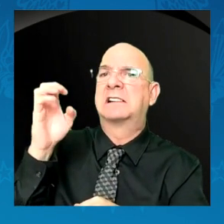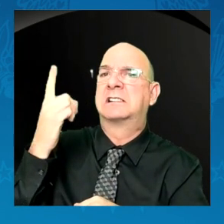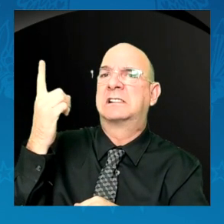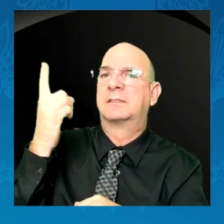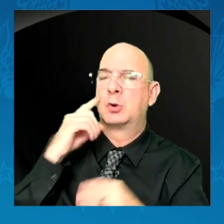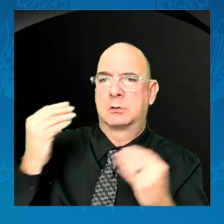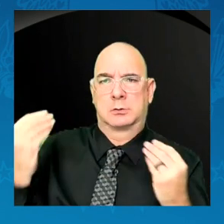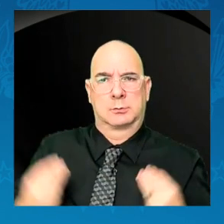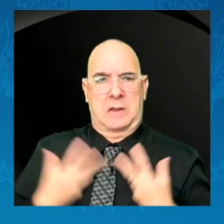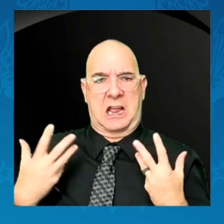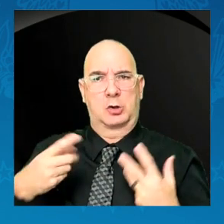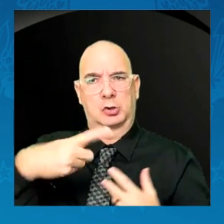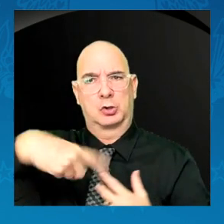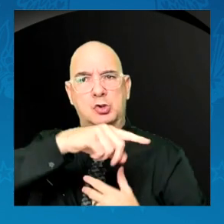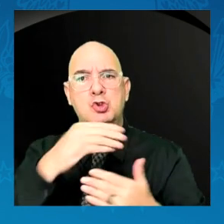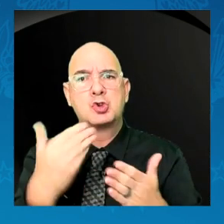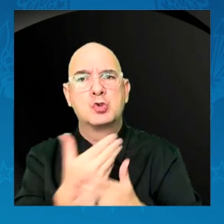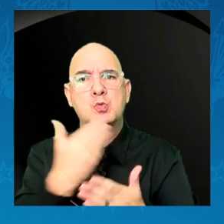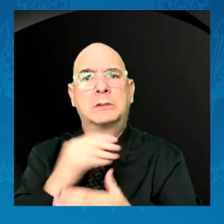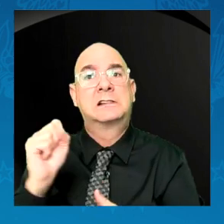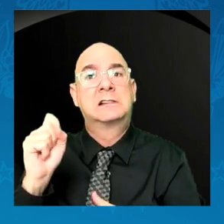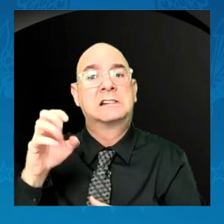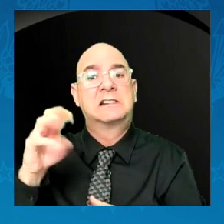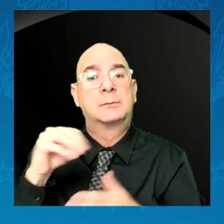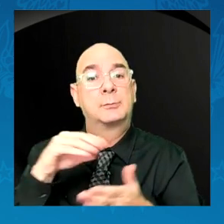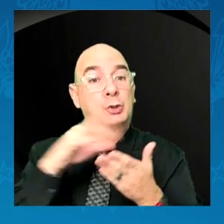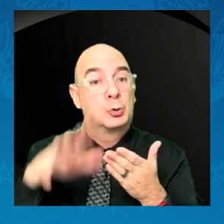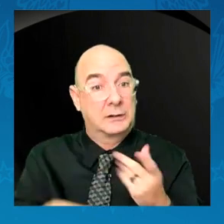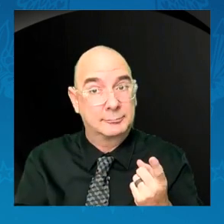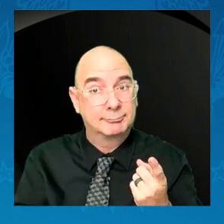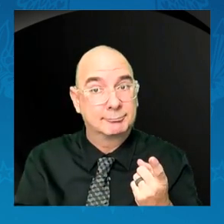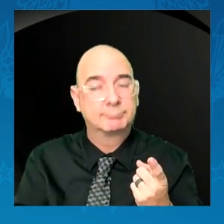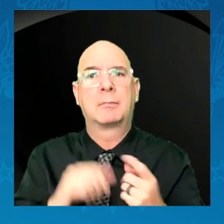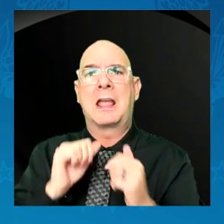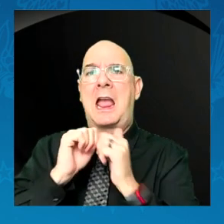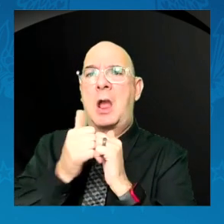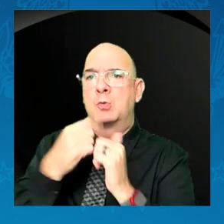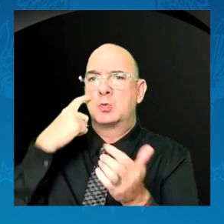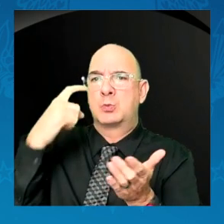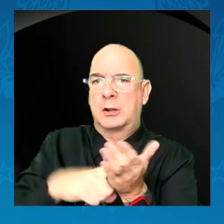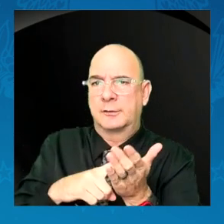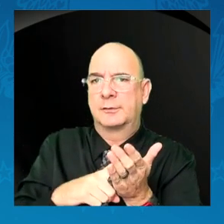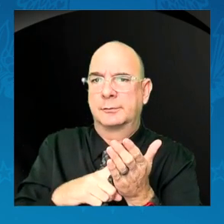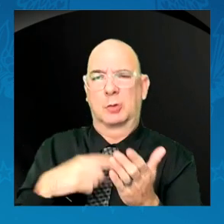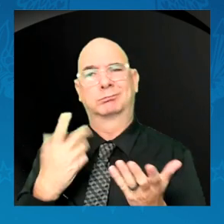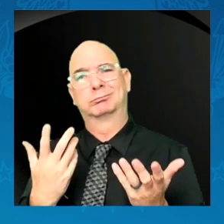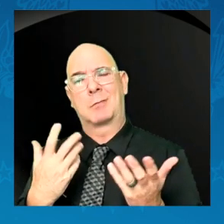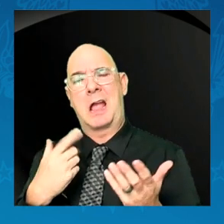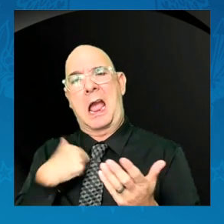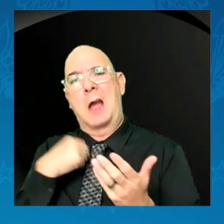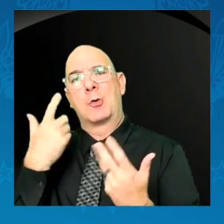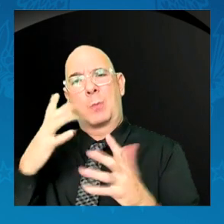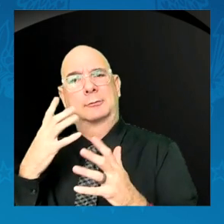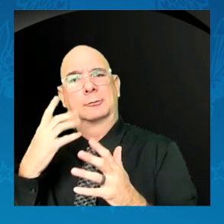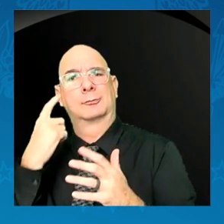and to how to identify how we can and how we must identify